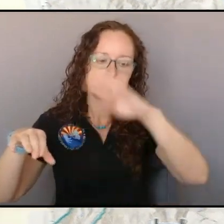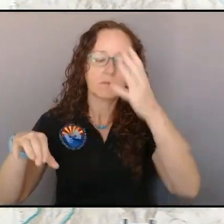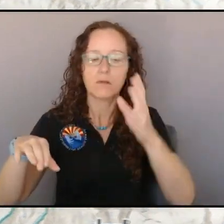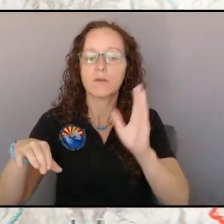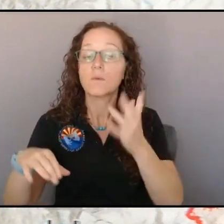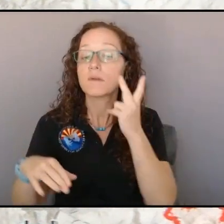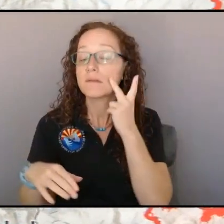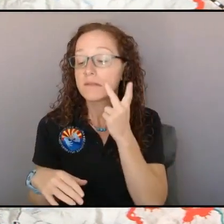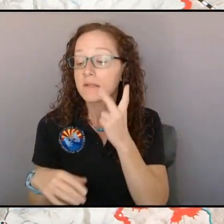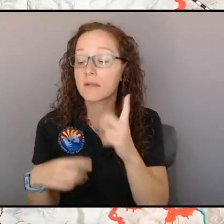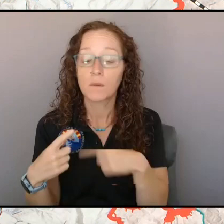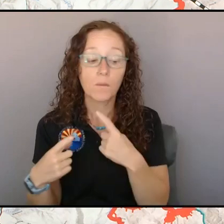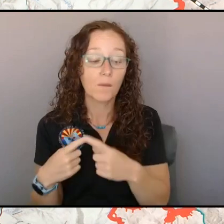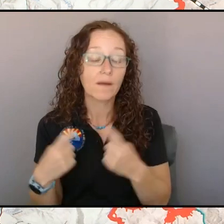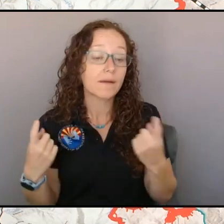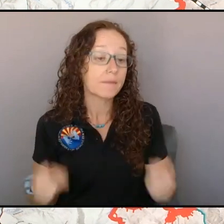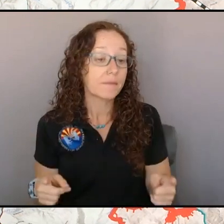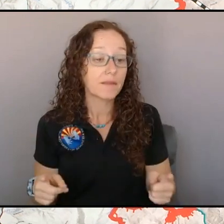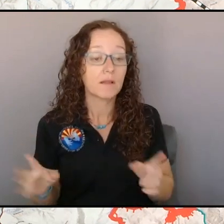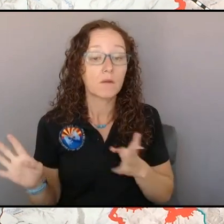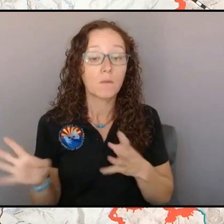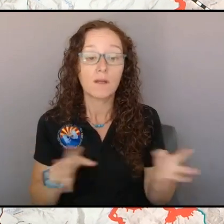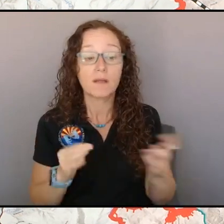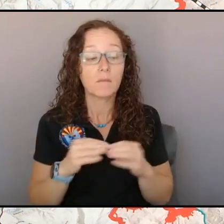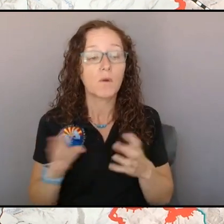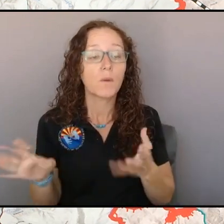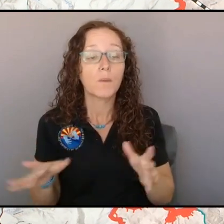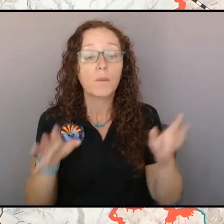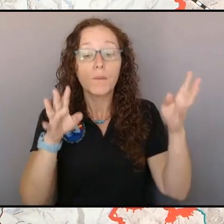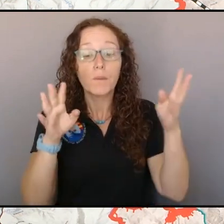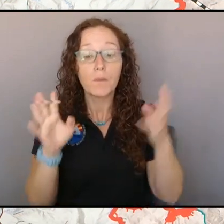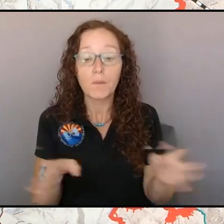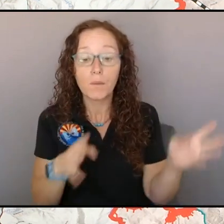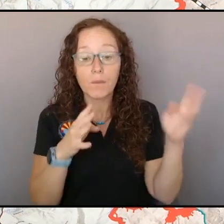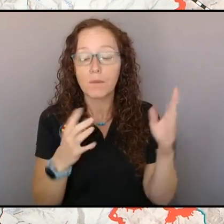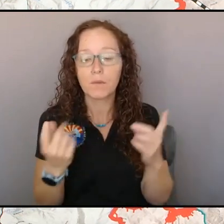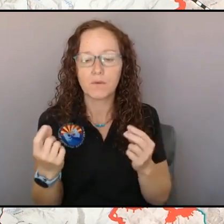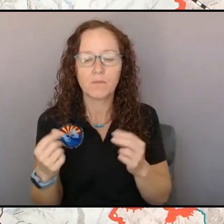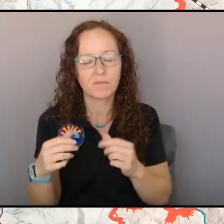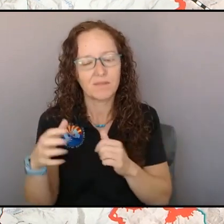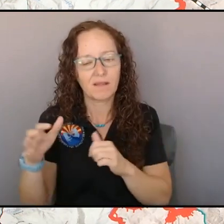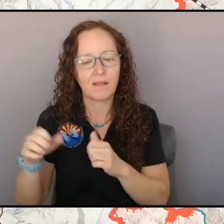want to follow slopes, and by that I mean that they're not